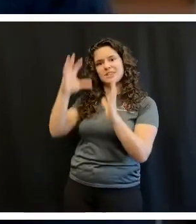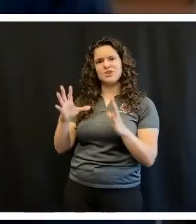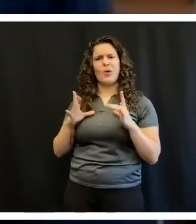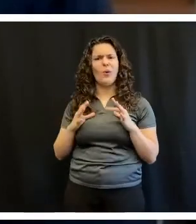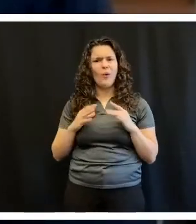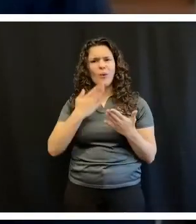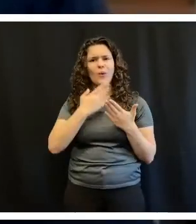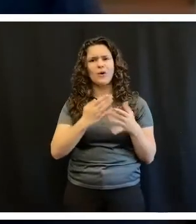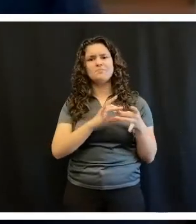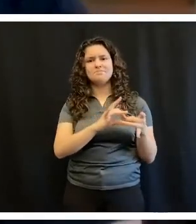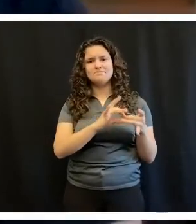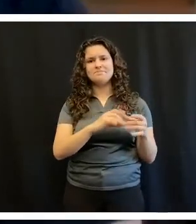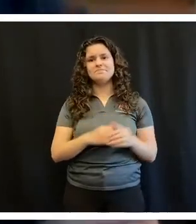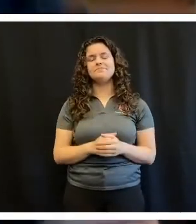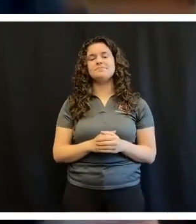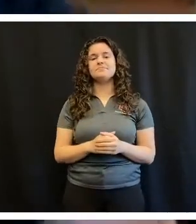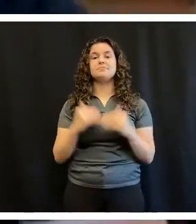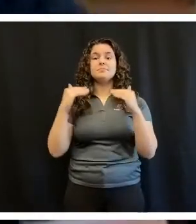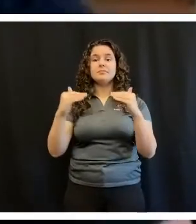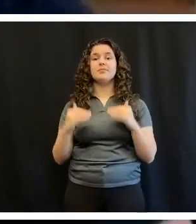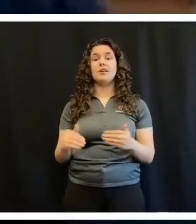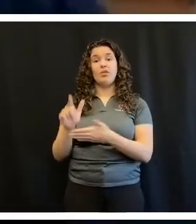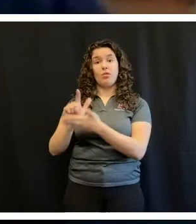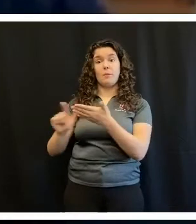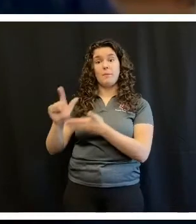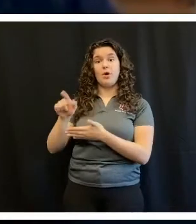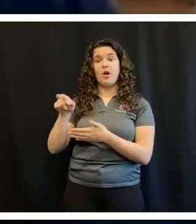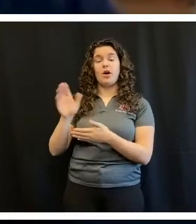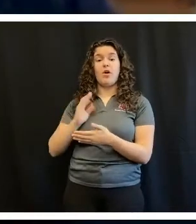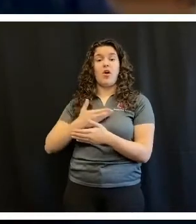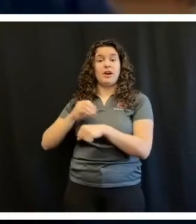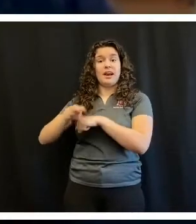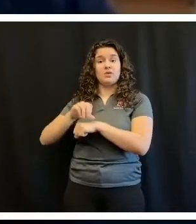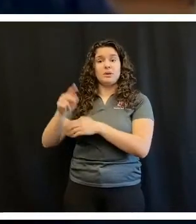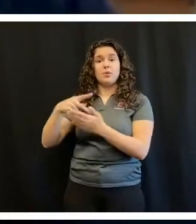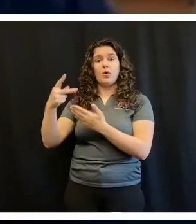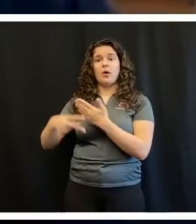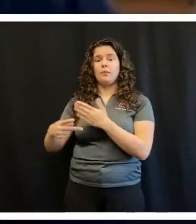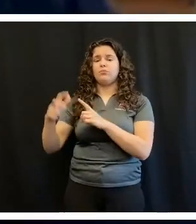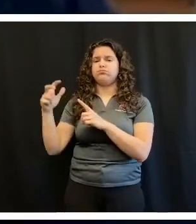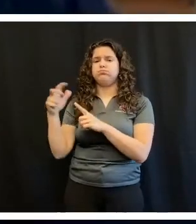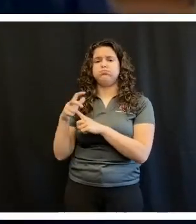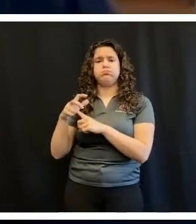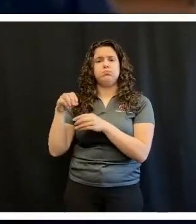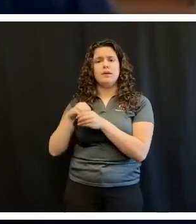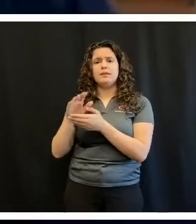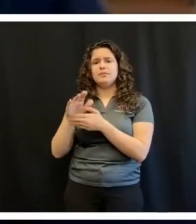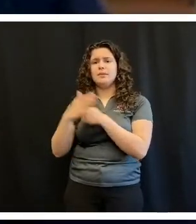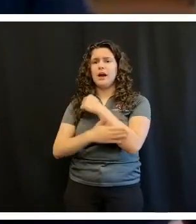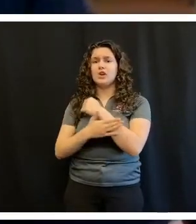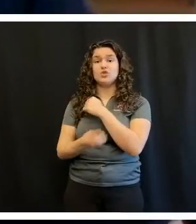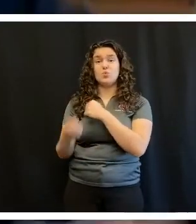Lamar University has one of the most amazing counseling programs in the country. It's definitely one of the largest in the nation.